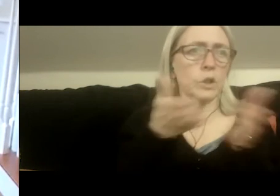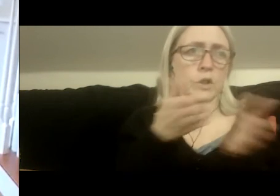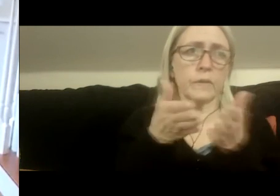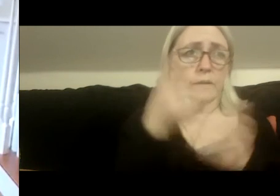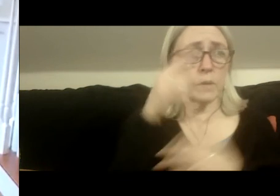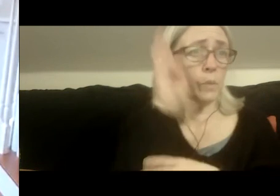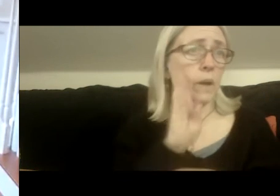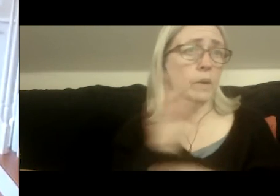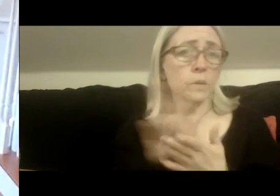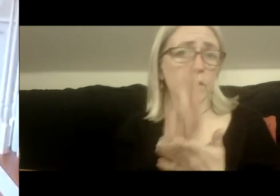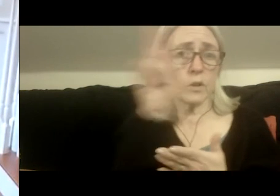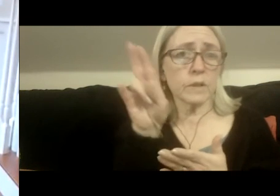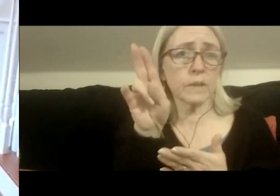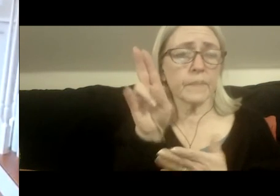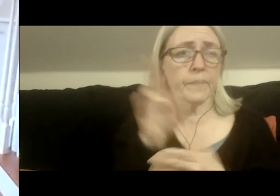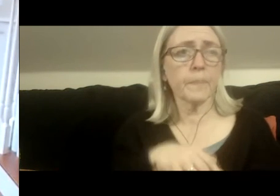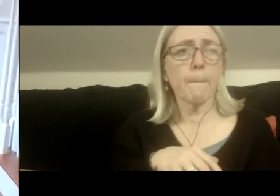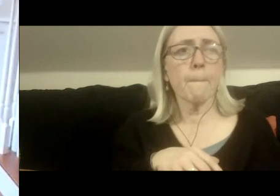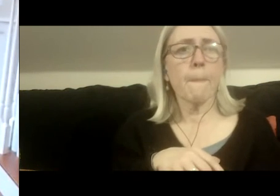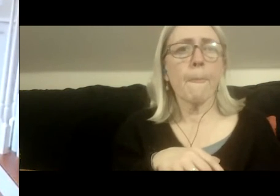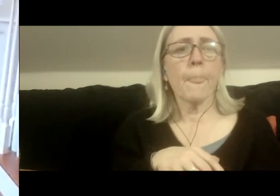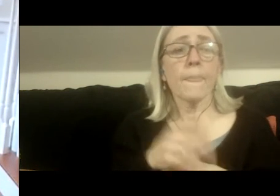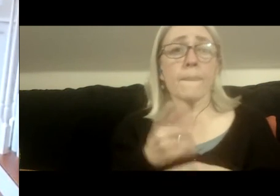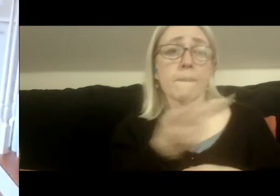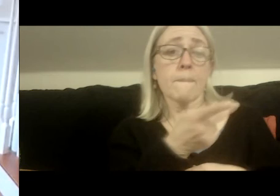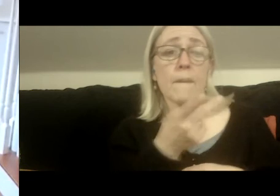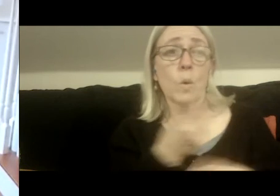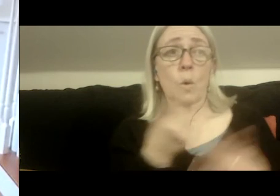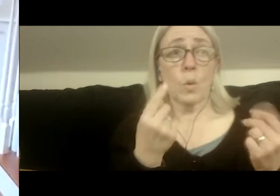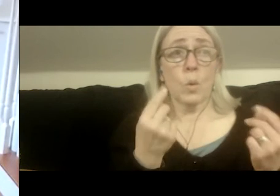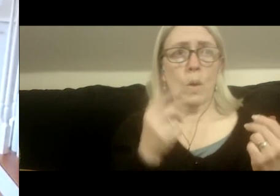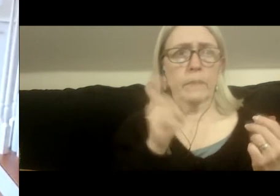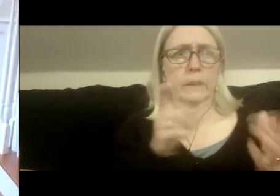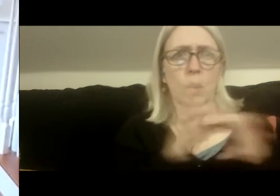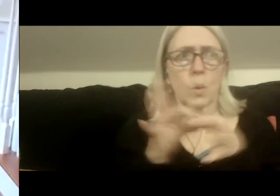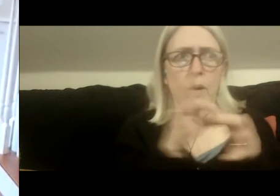coordinated COVID response and quickly became the go-to resources for information